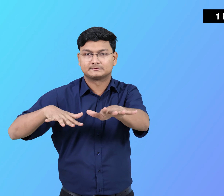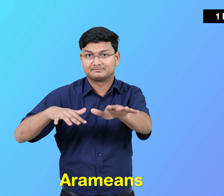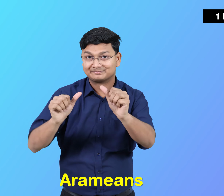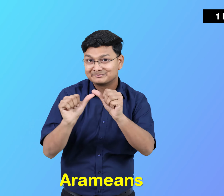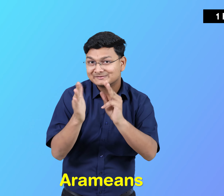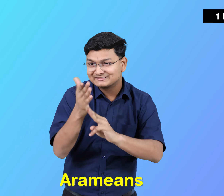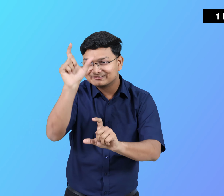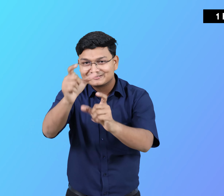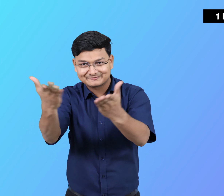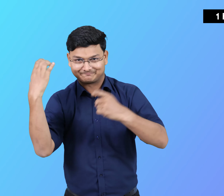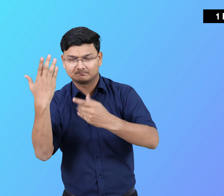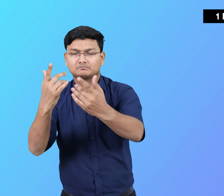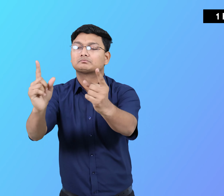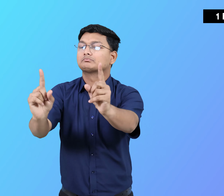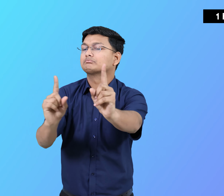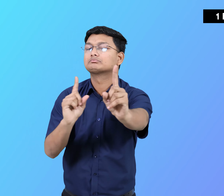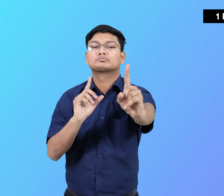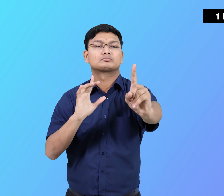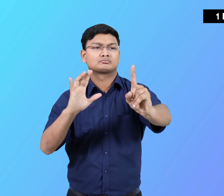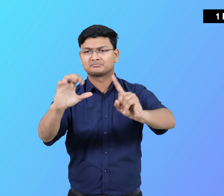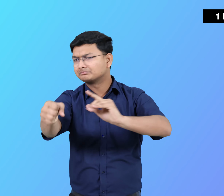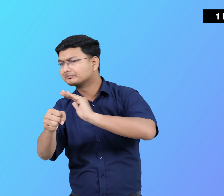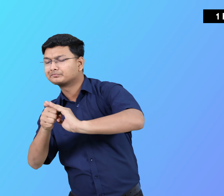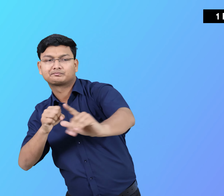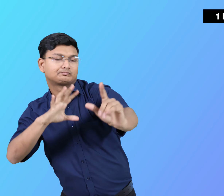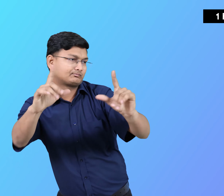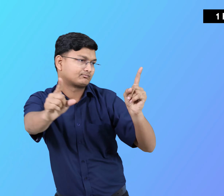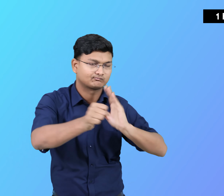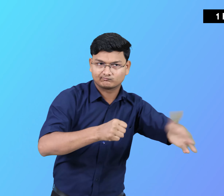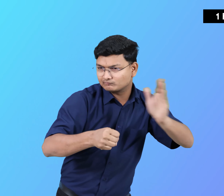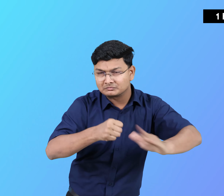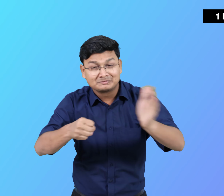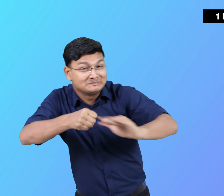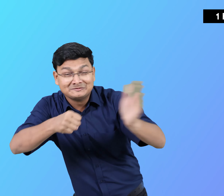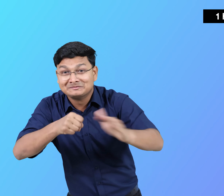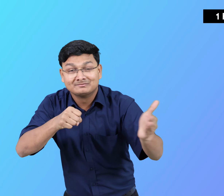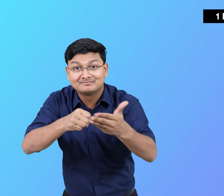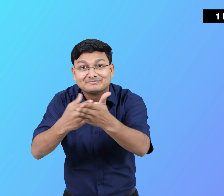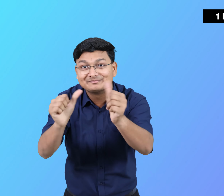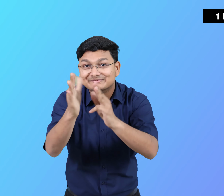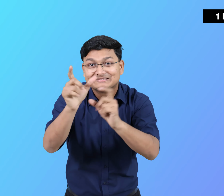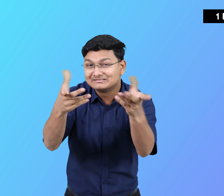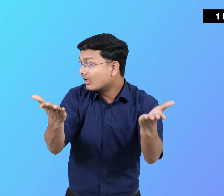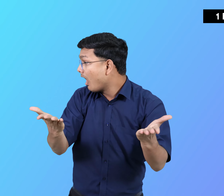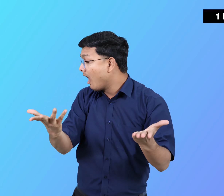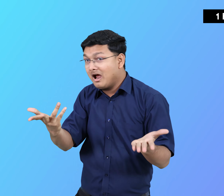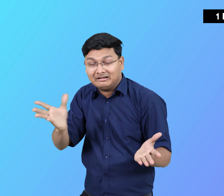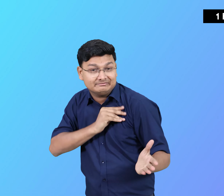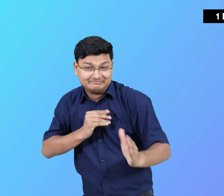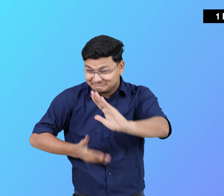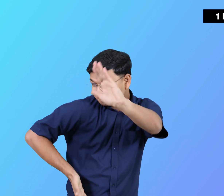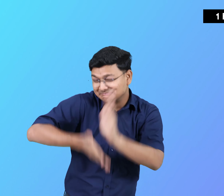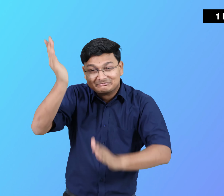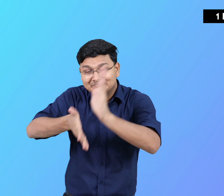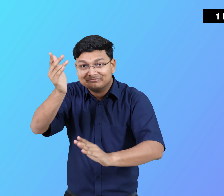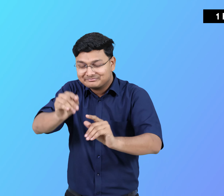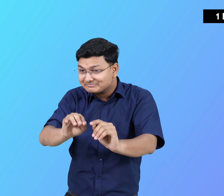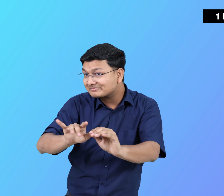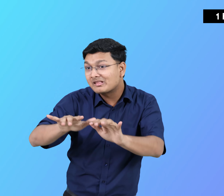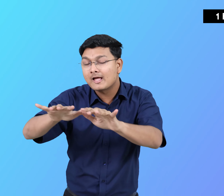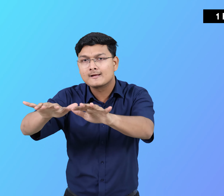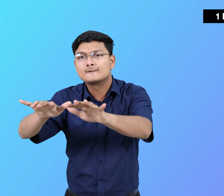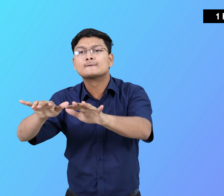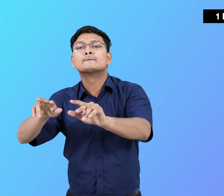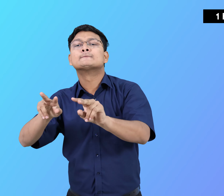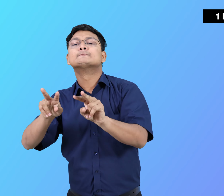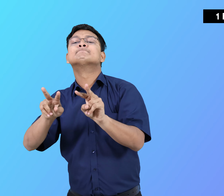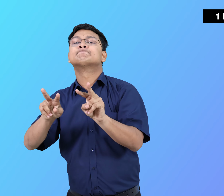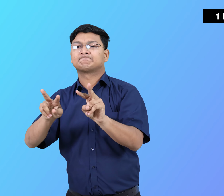Each Israelite soldier killed the man who came to fight against him. That’s when the Arameans began to run away,